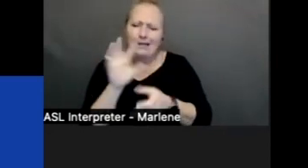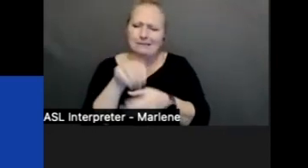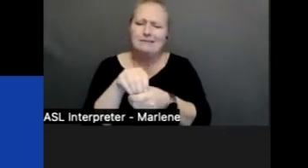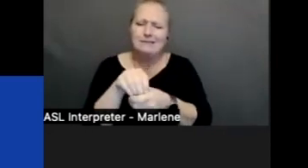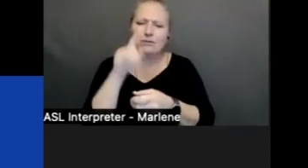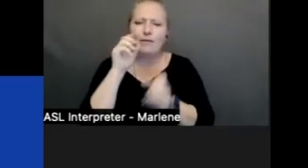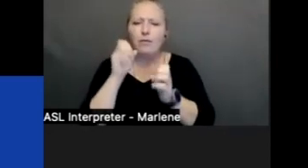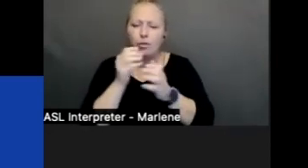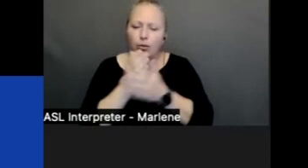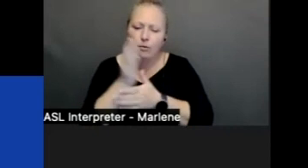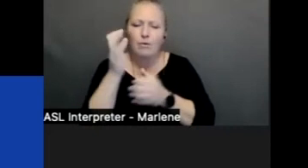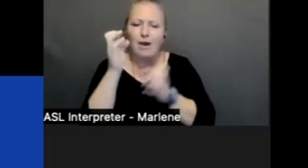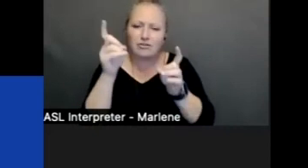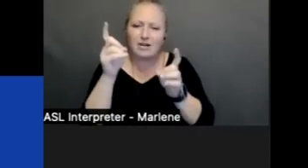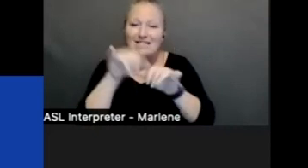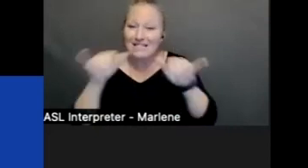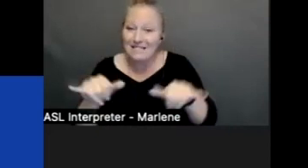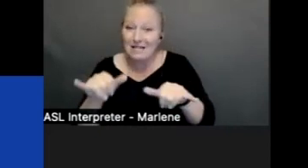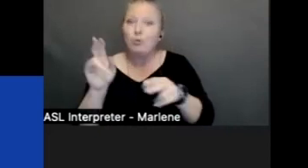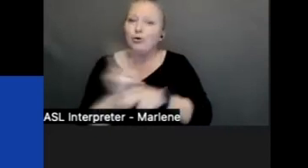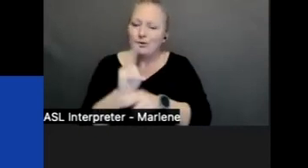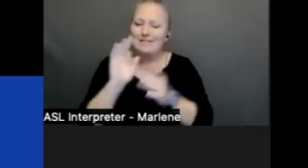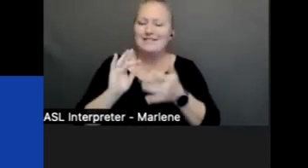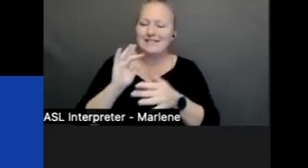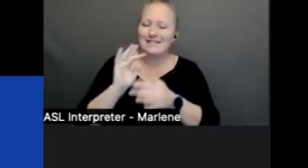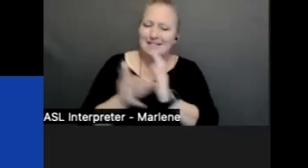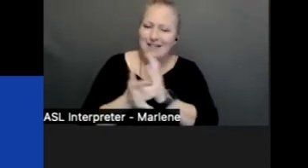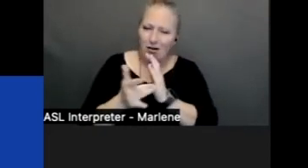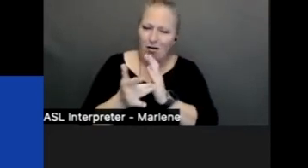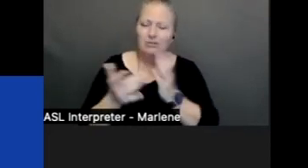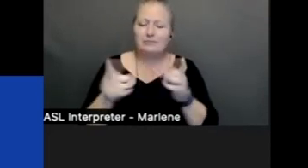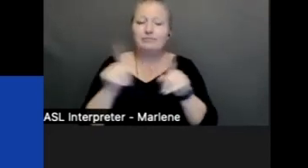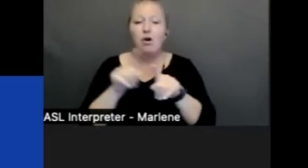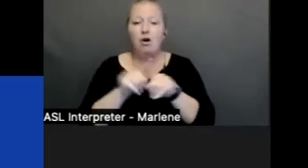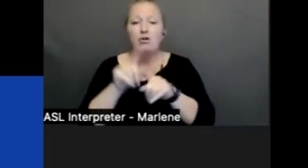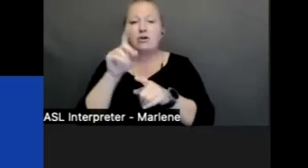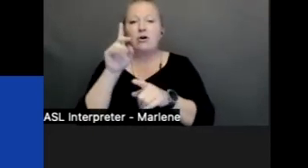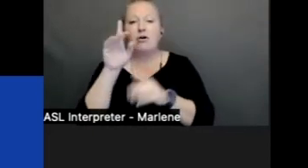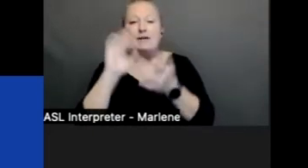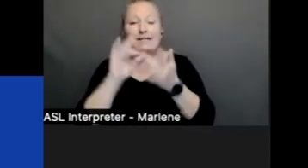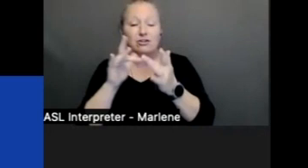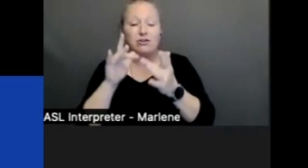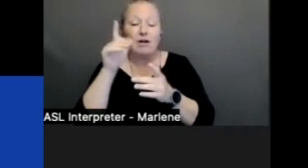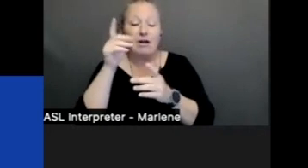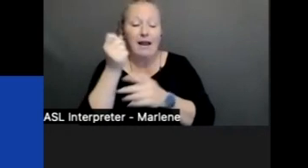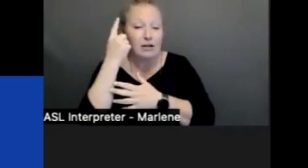system through technology. Also, we talked about digital literacy on online safety for parents,